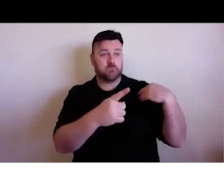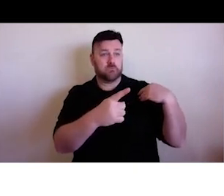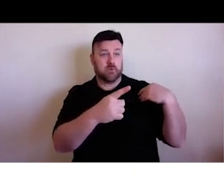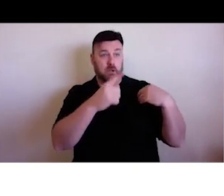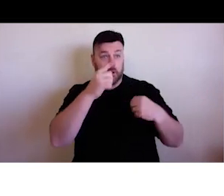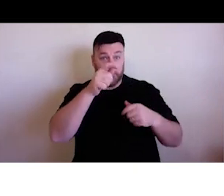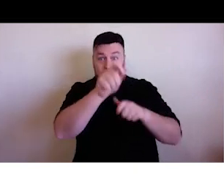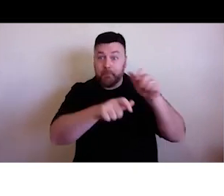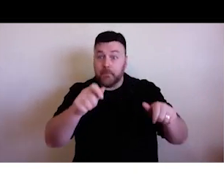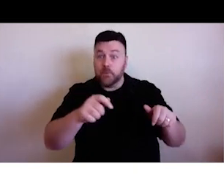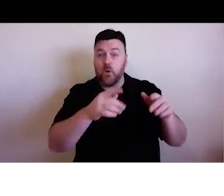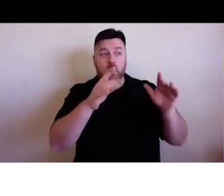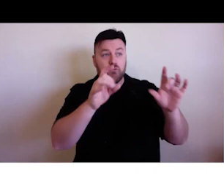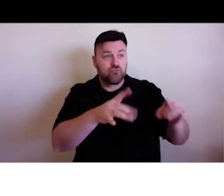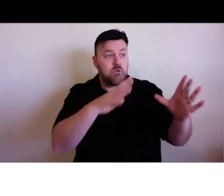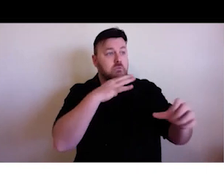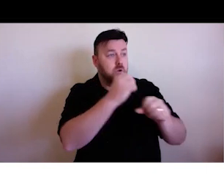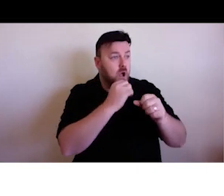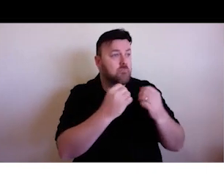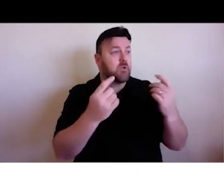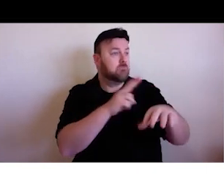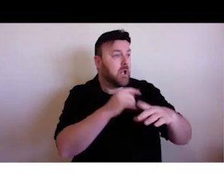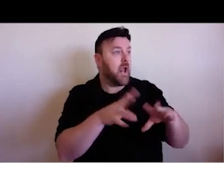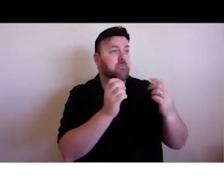more or less together. But, at the same time, you've probably heard the